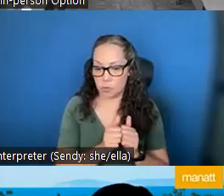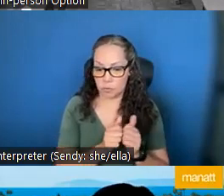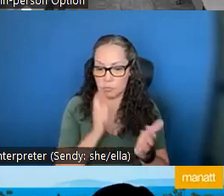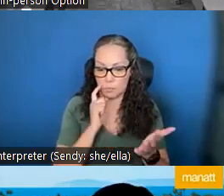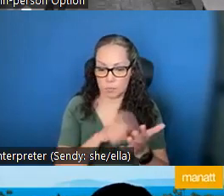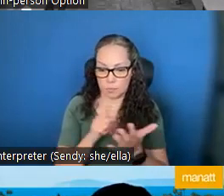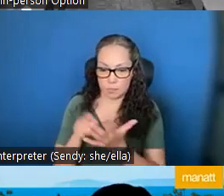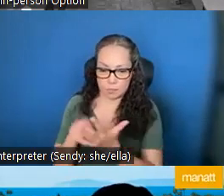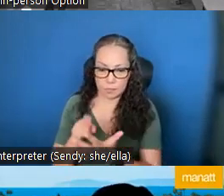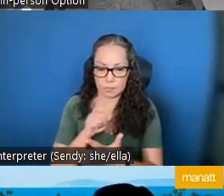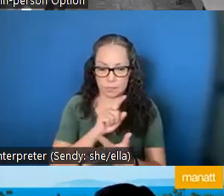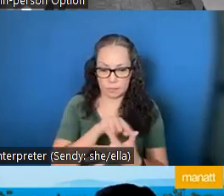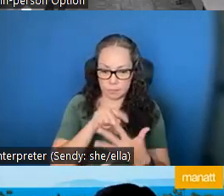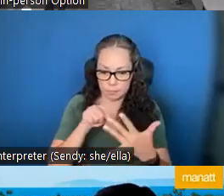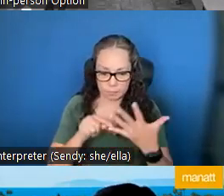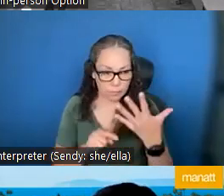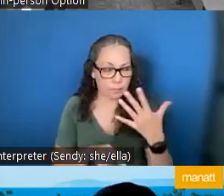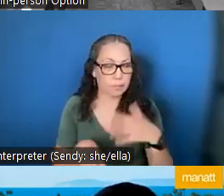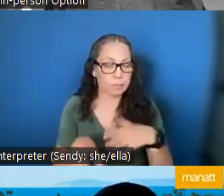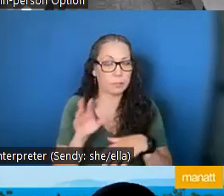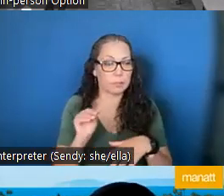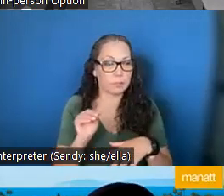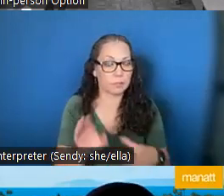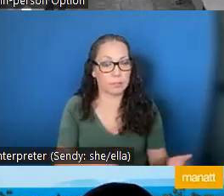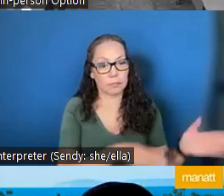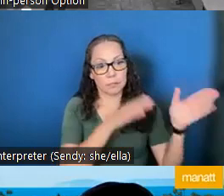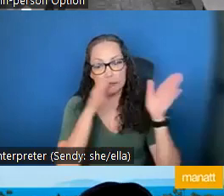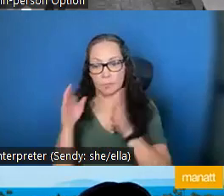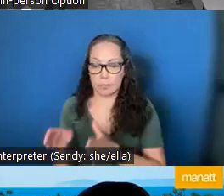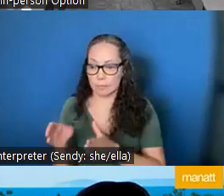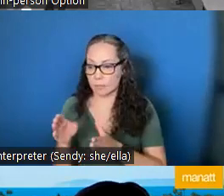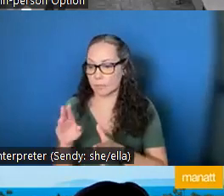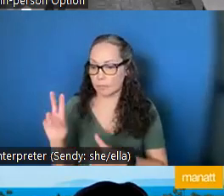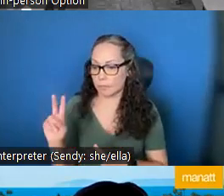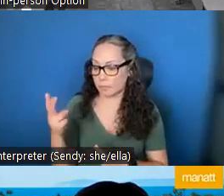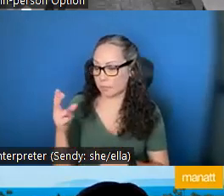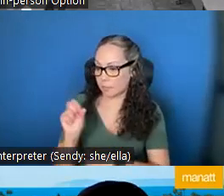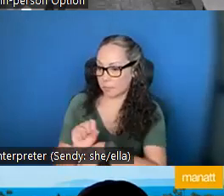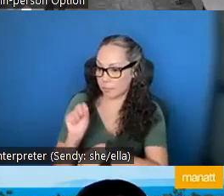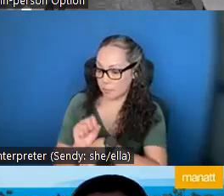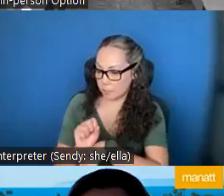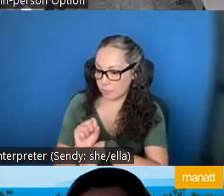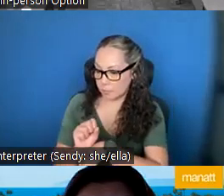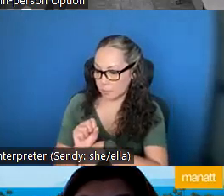work is around um the state Level adrc Training objectives which have been developed um and